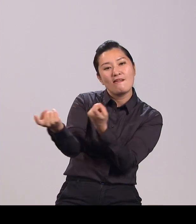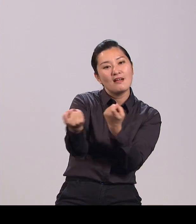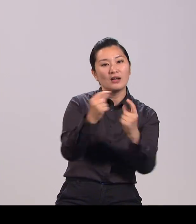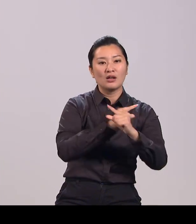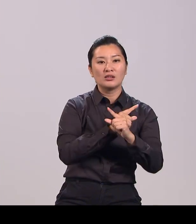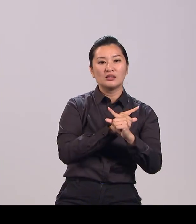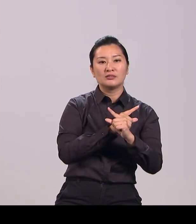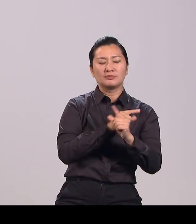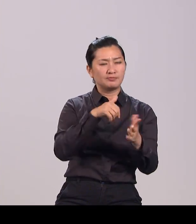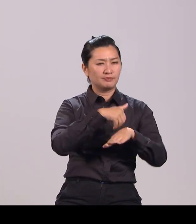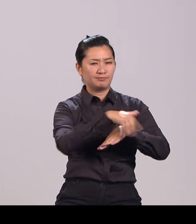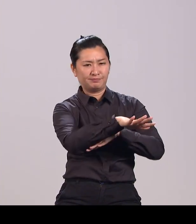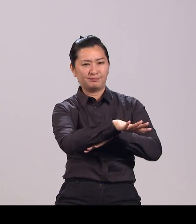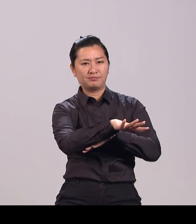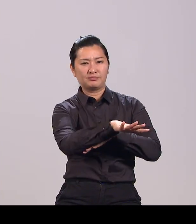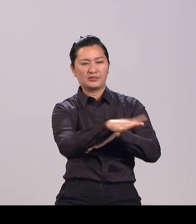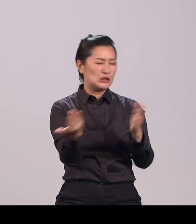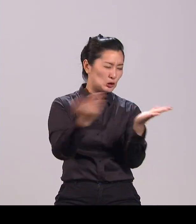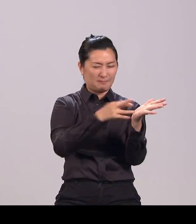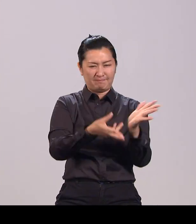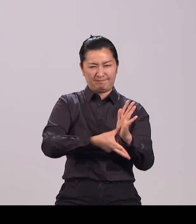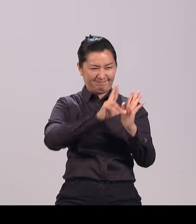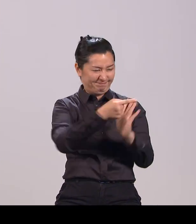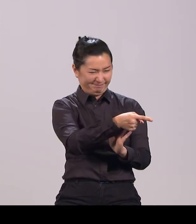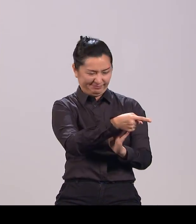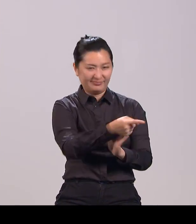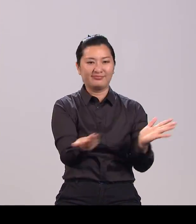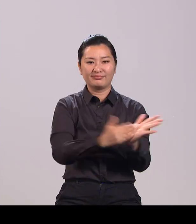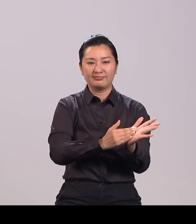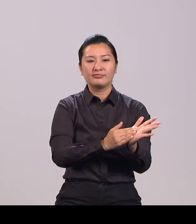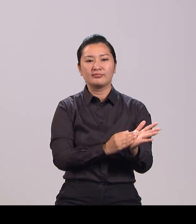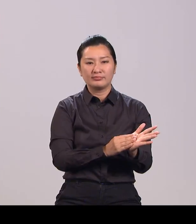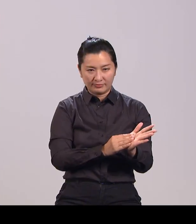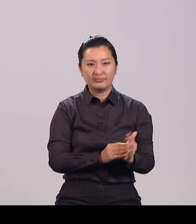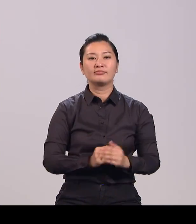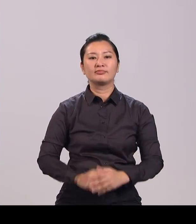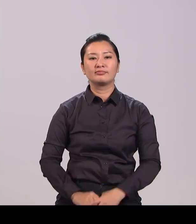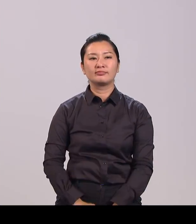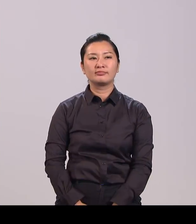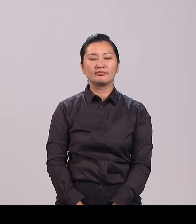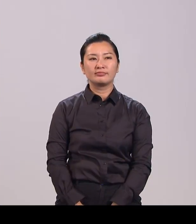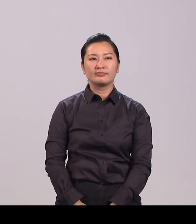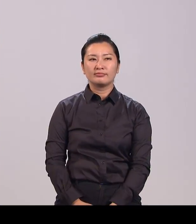It reminded me of what happened in the 1950s when we locked up the pro-communist left-wing activists,